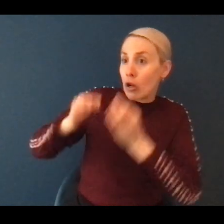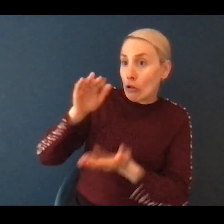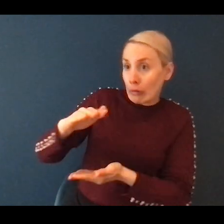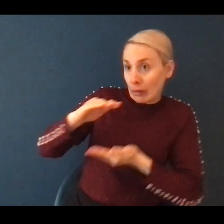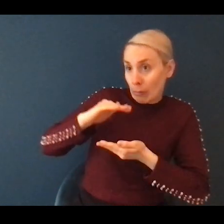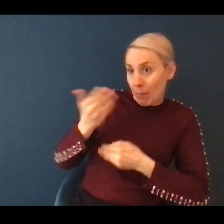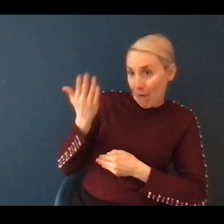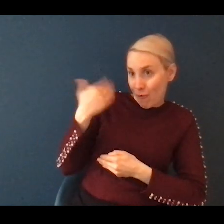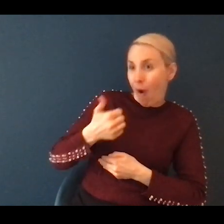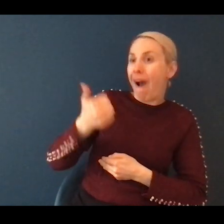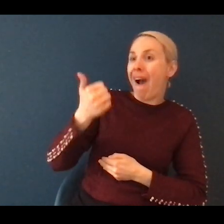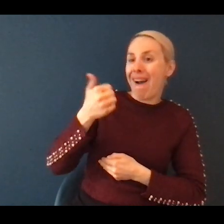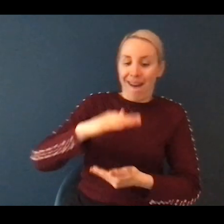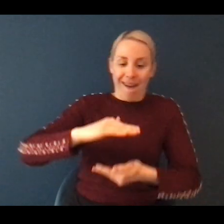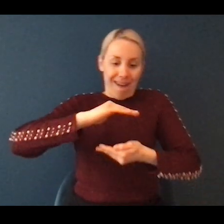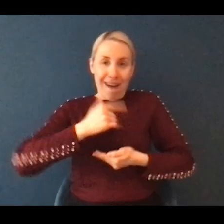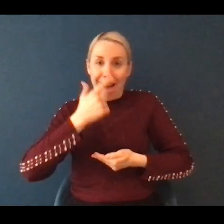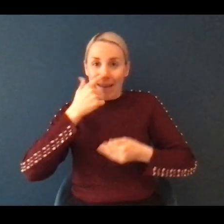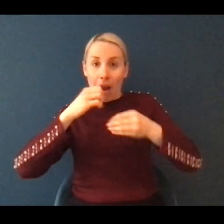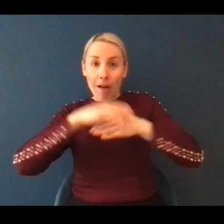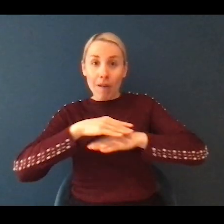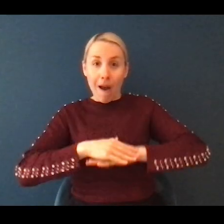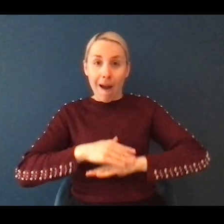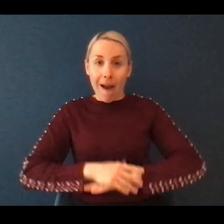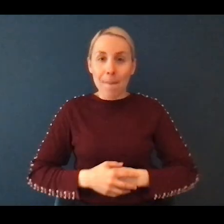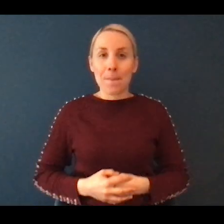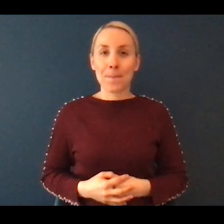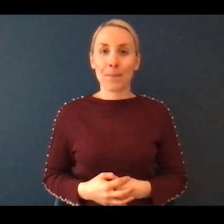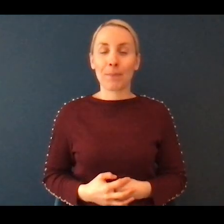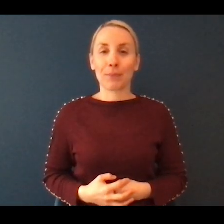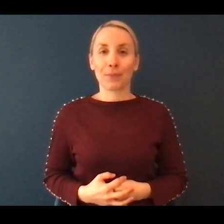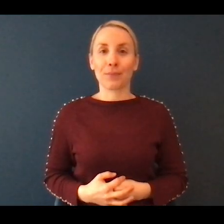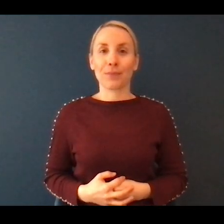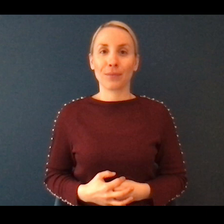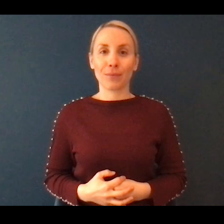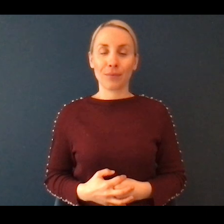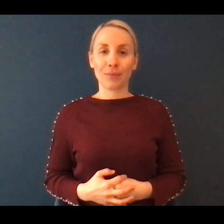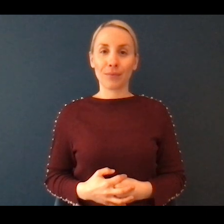covering some of those in the later part of the event I'm imagining that many of you who